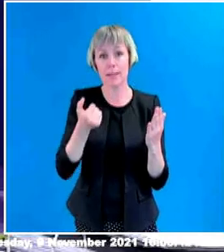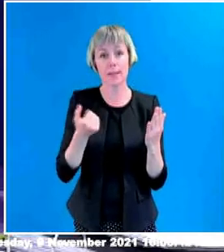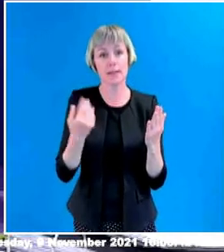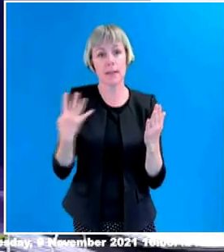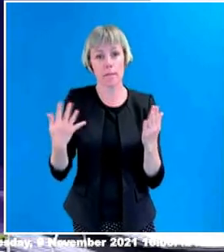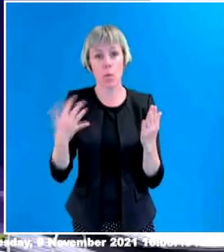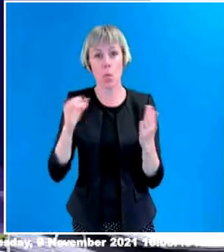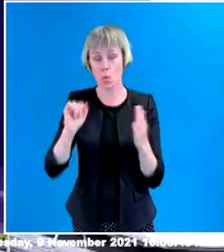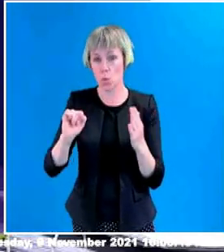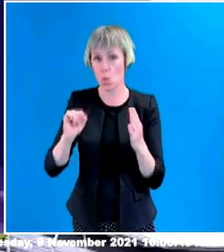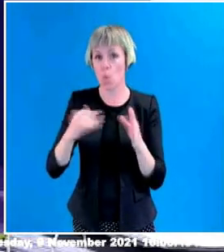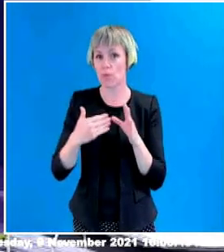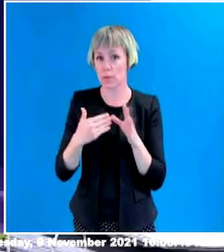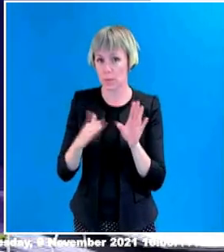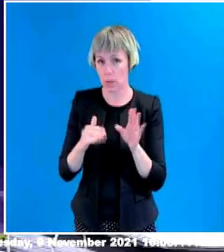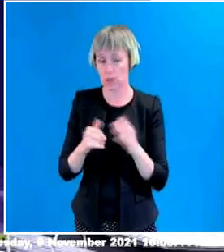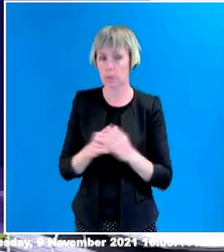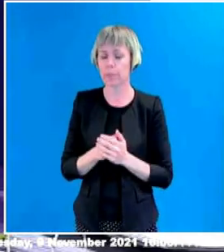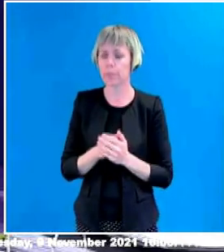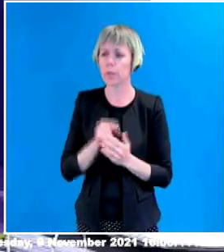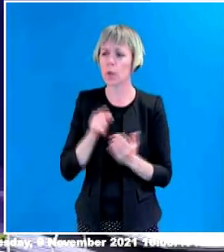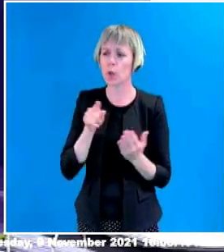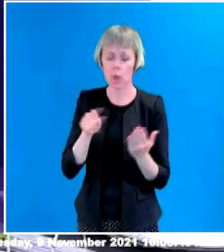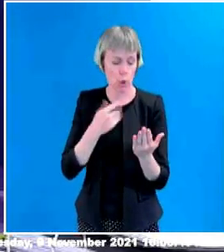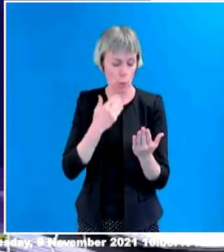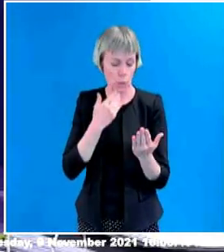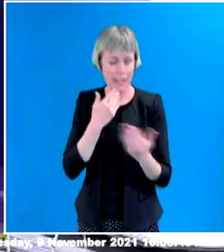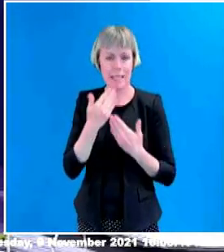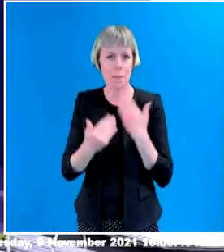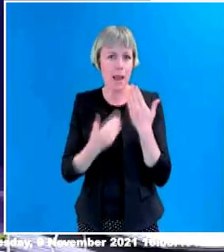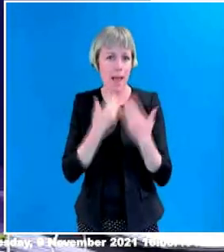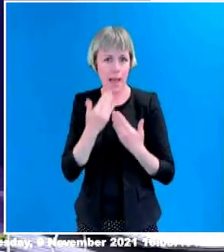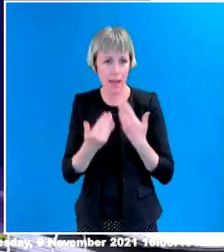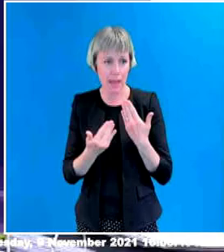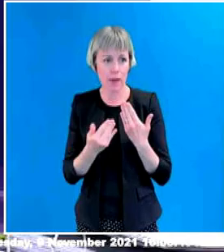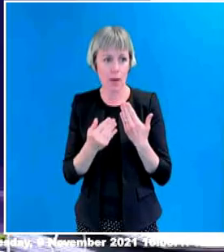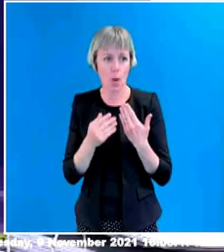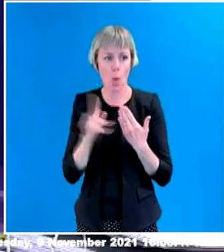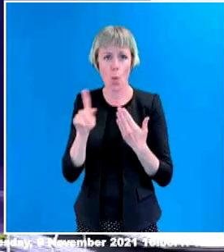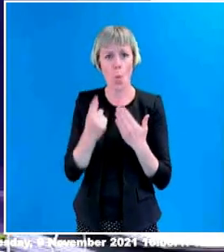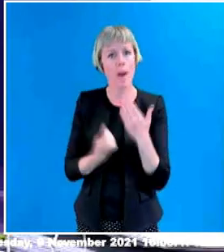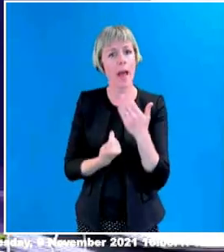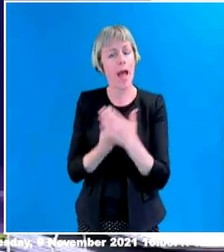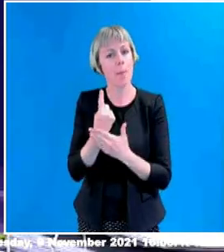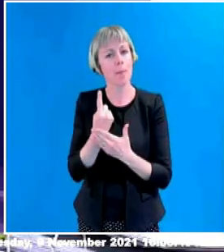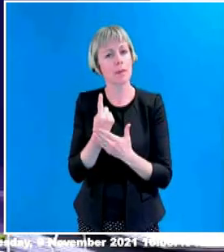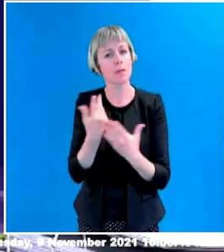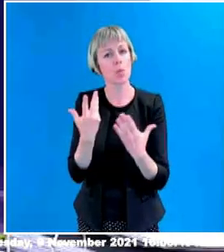where you explain what happens to the observations made by the Committee on